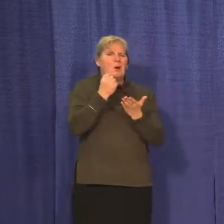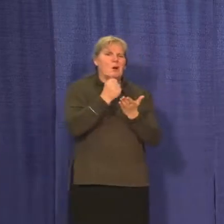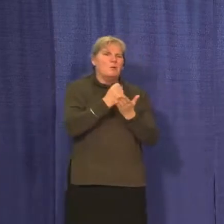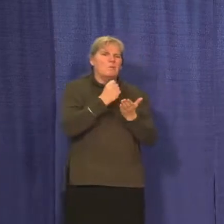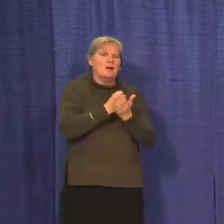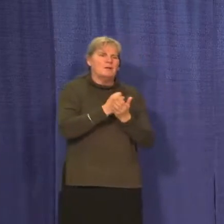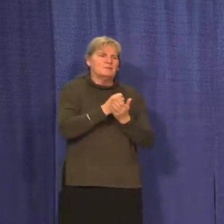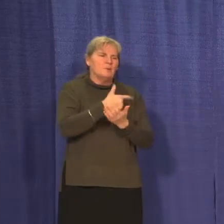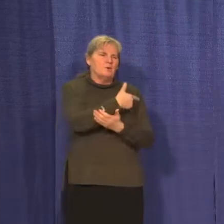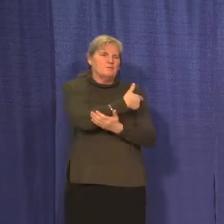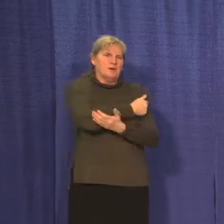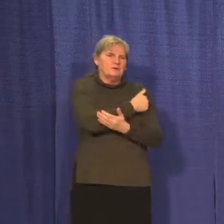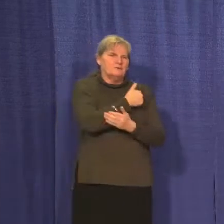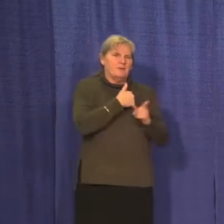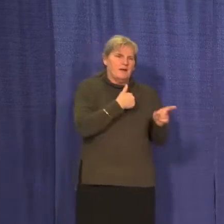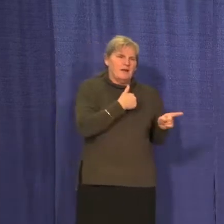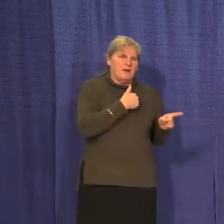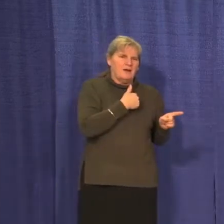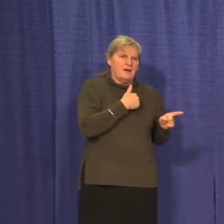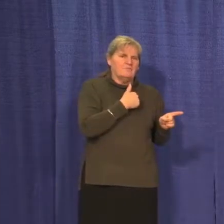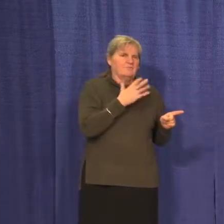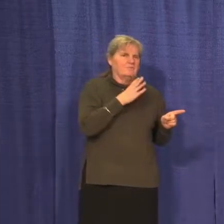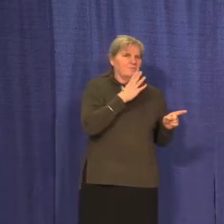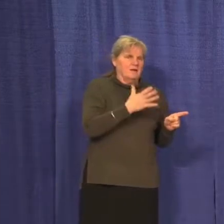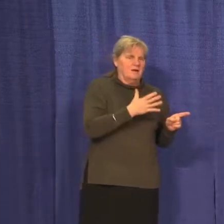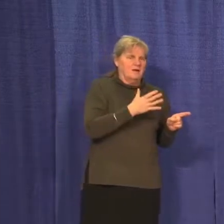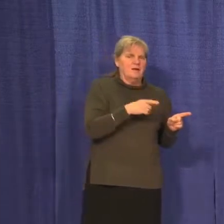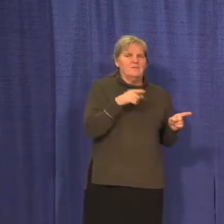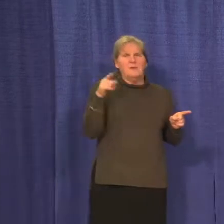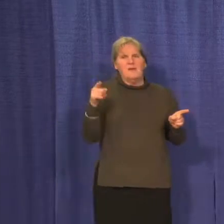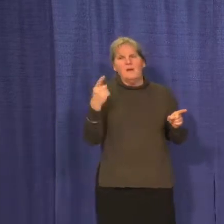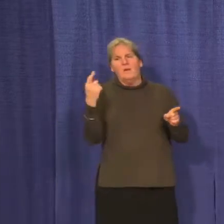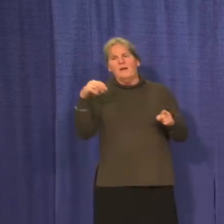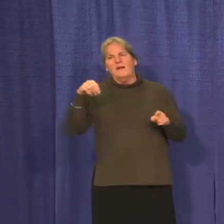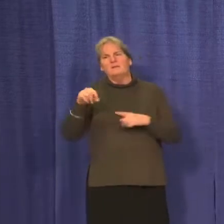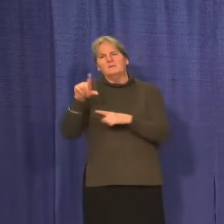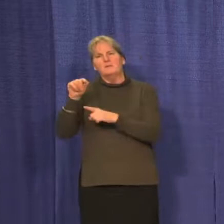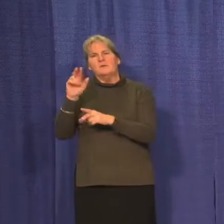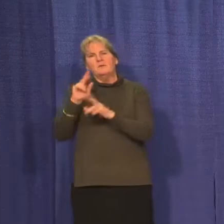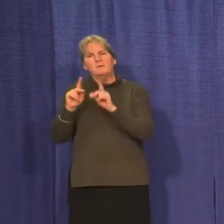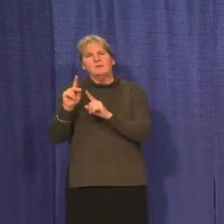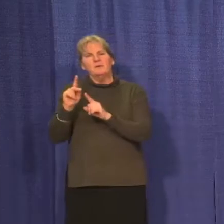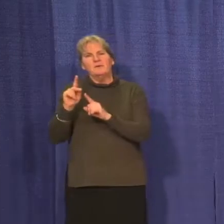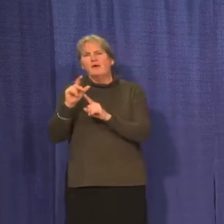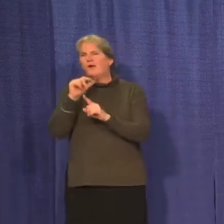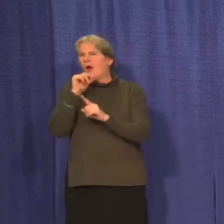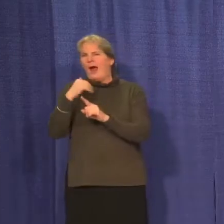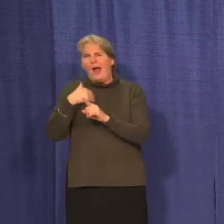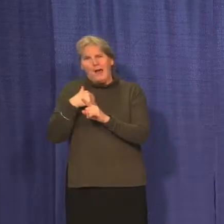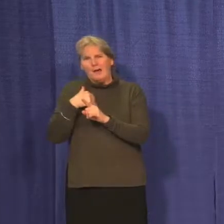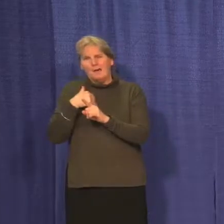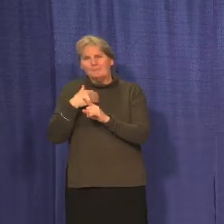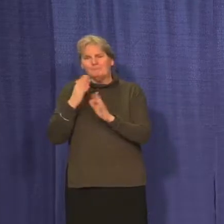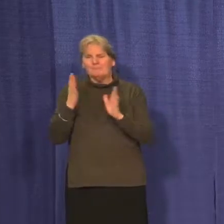individual, what about those one in 20 where, in fact, it is a blank passport and away. The other thing is we still